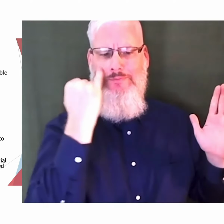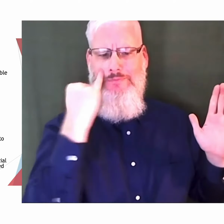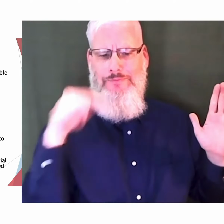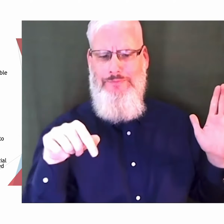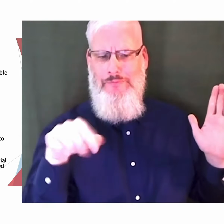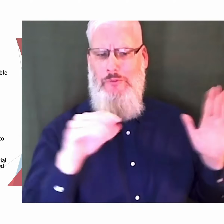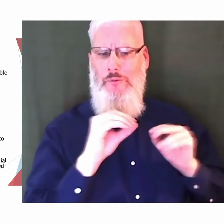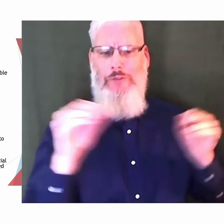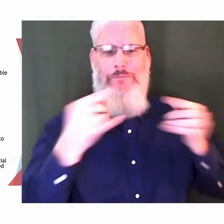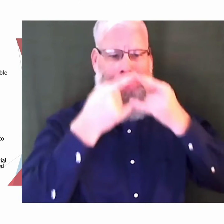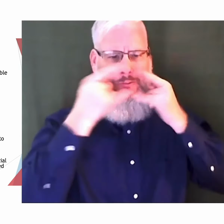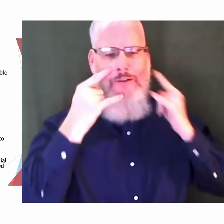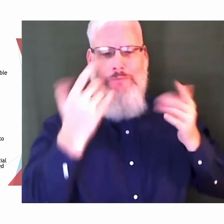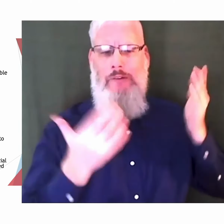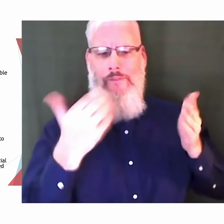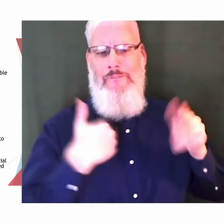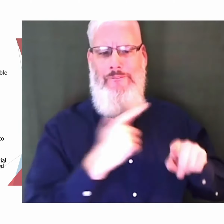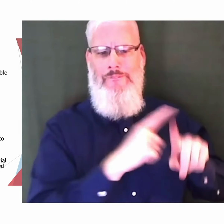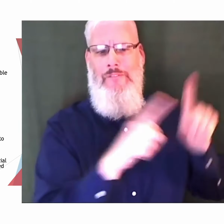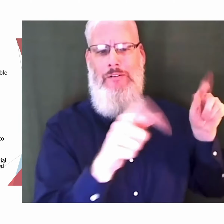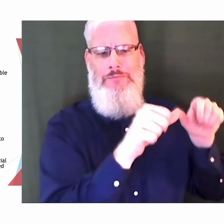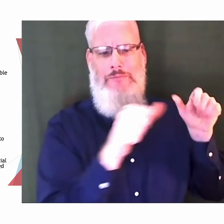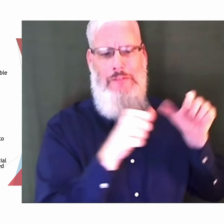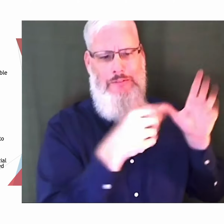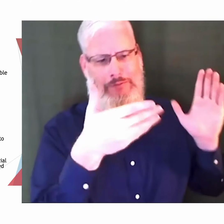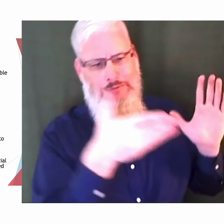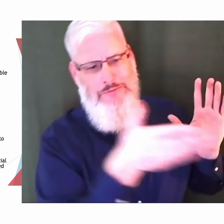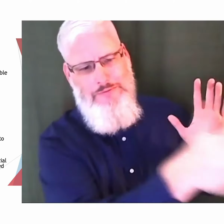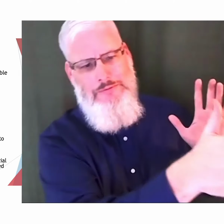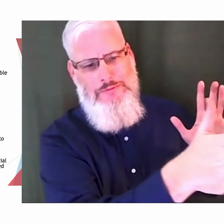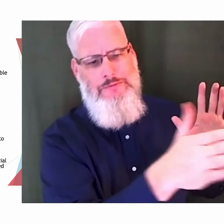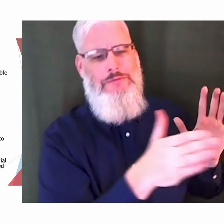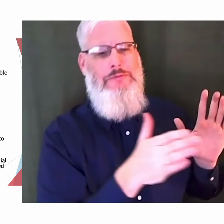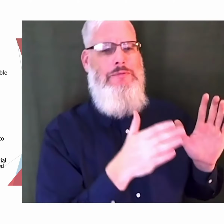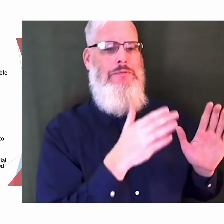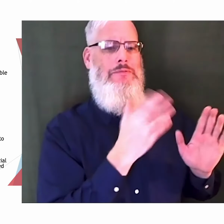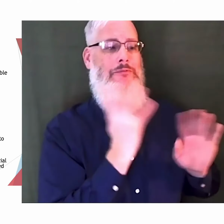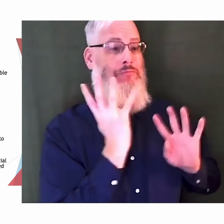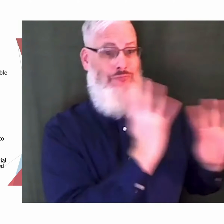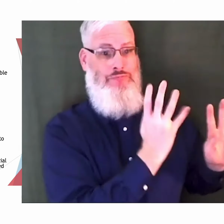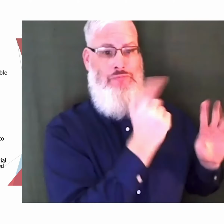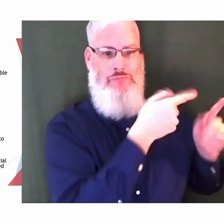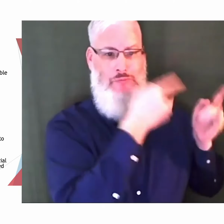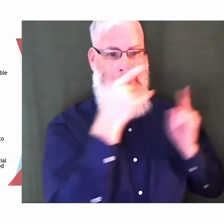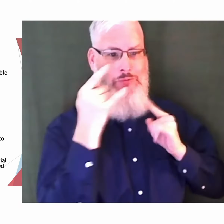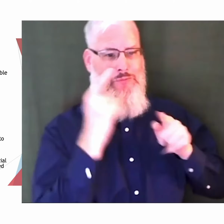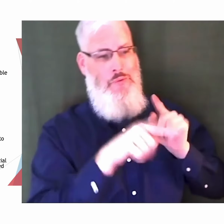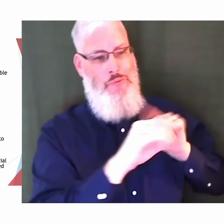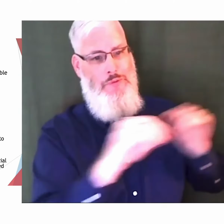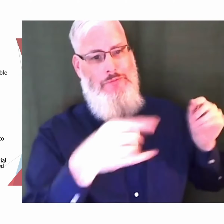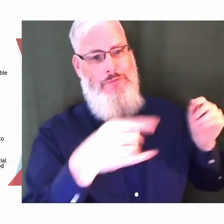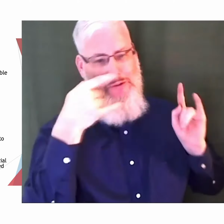This may involve, using designated areas of the polling place for these voters by assigning poll workers